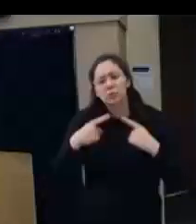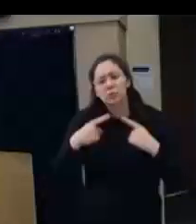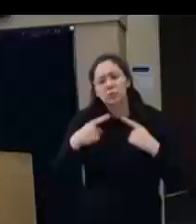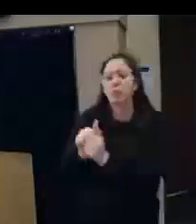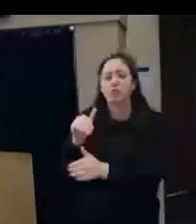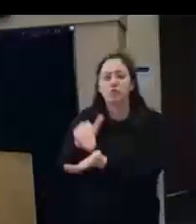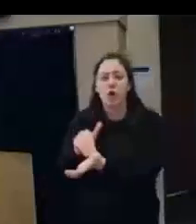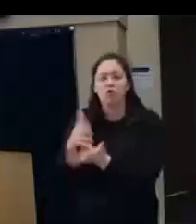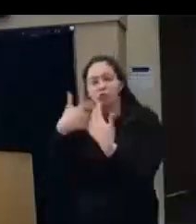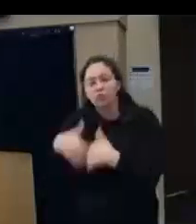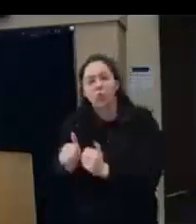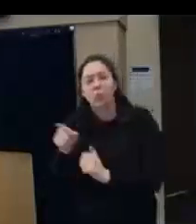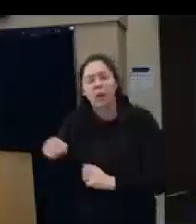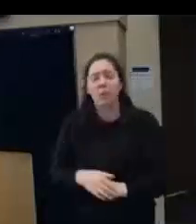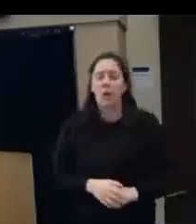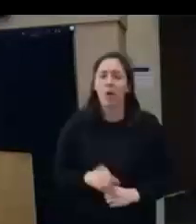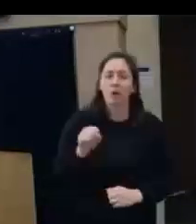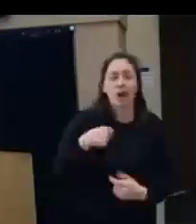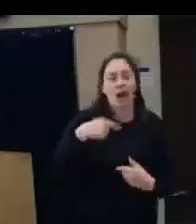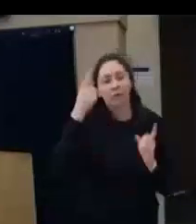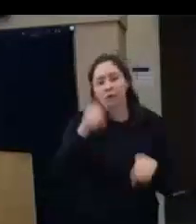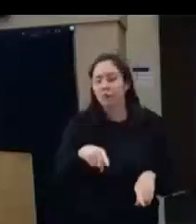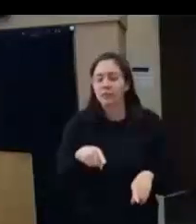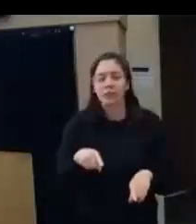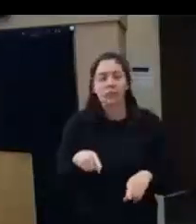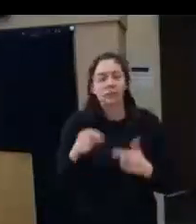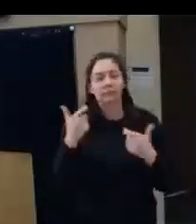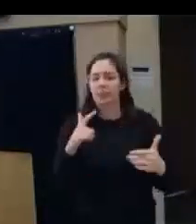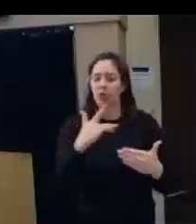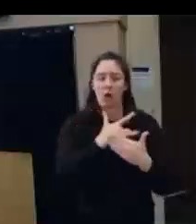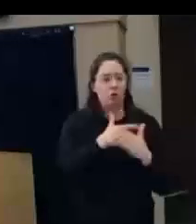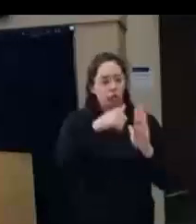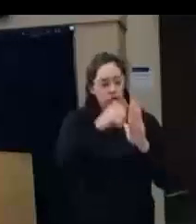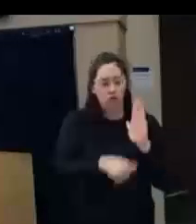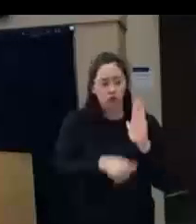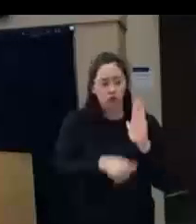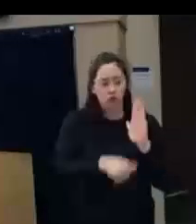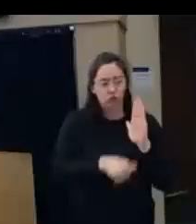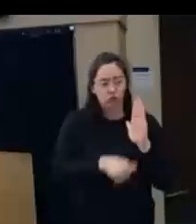help them sort it out or yeah I agree that having this major cardiac surgery with significant risk